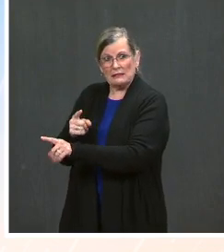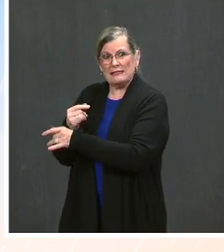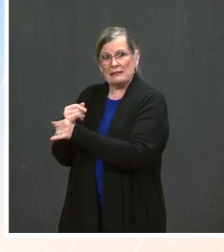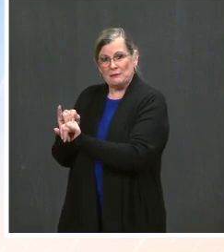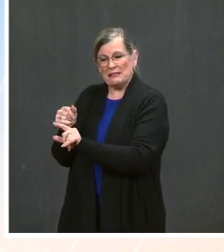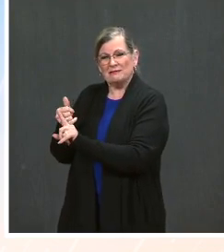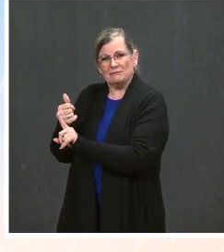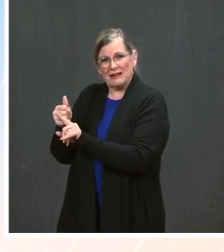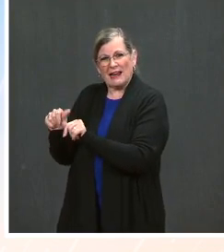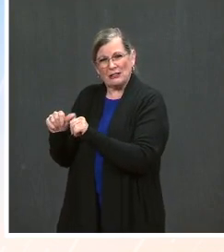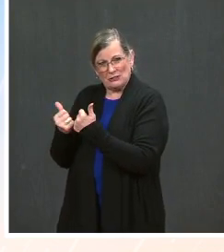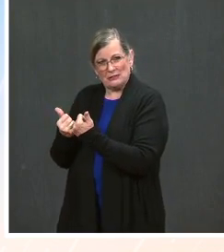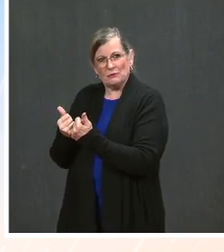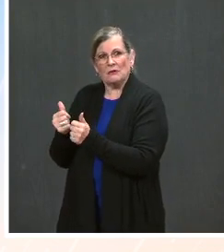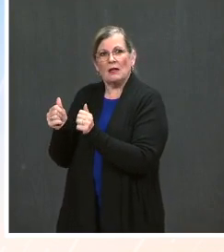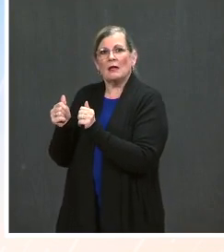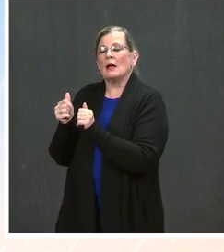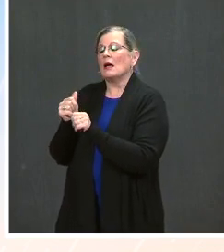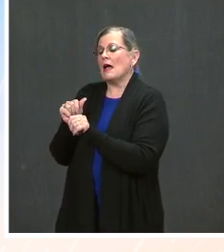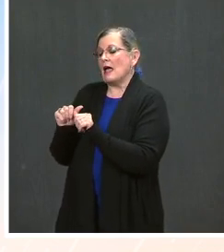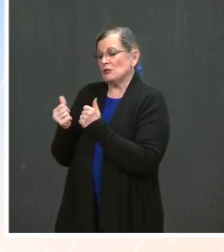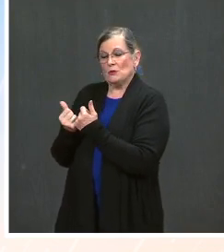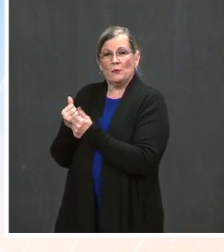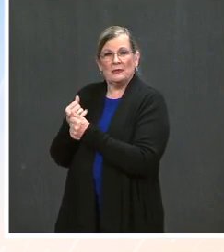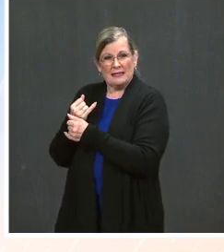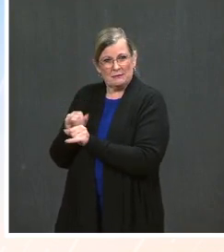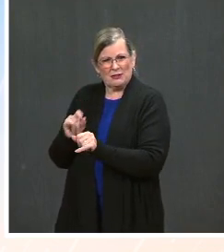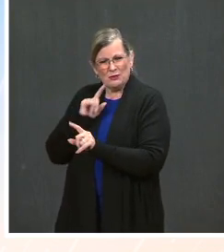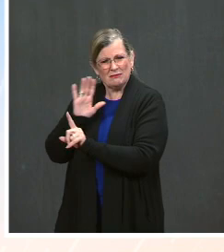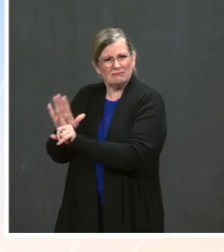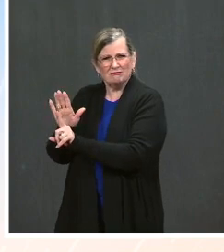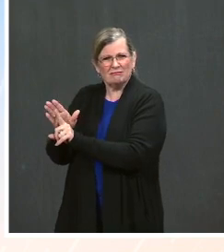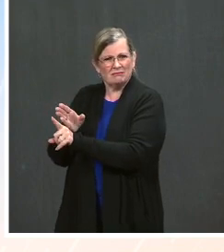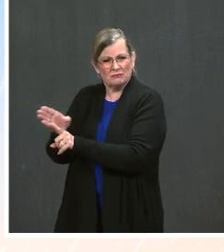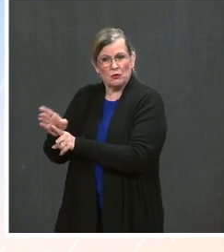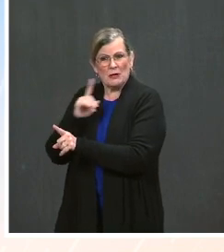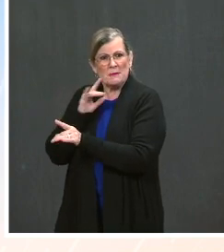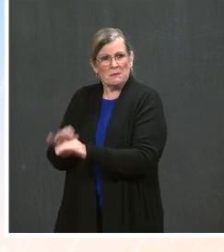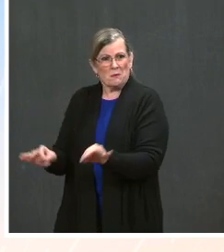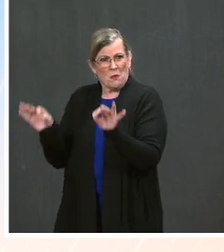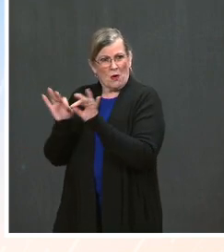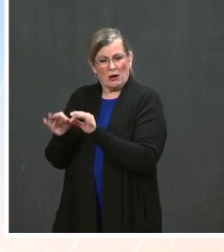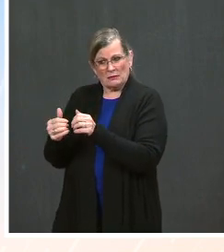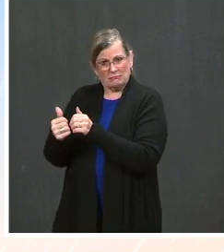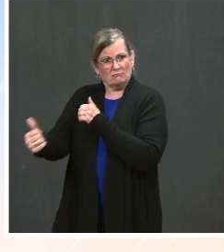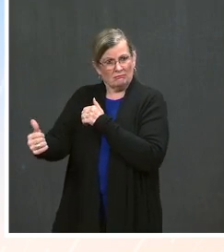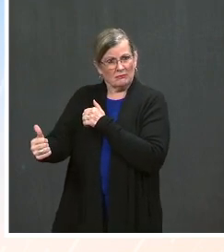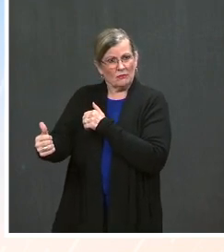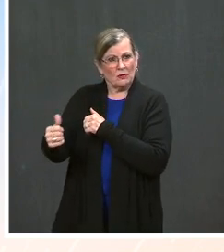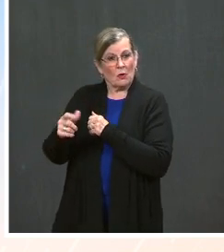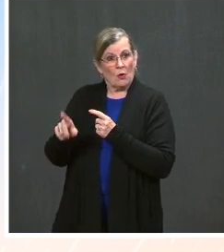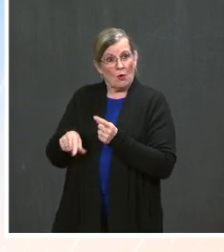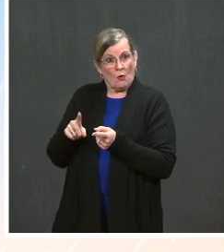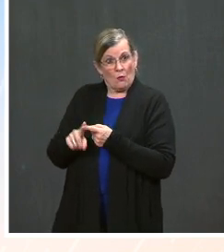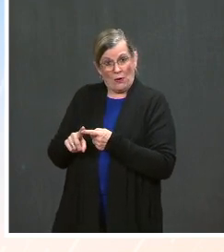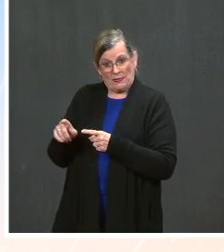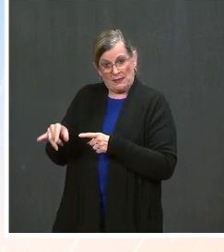to the importance of continuing to advocate for the expansion of voter access and the expansion of making it easier